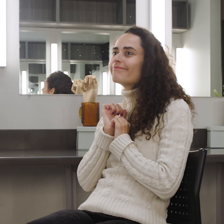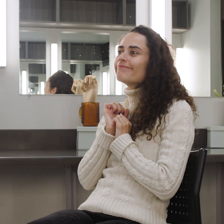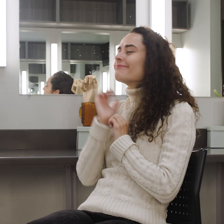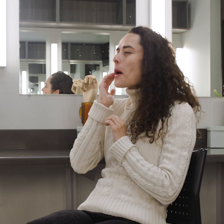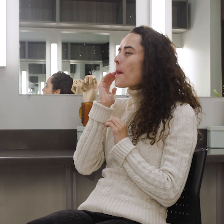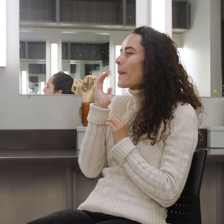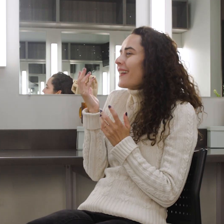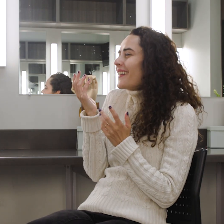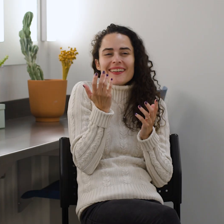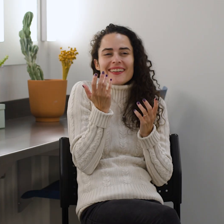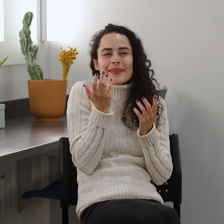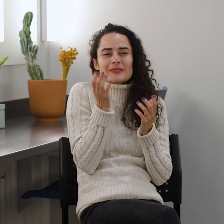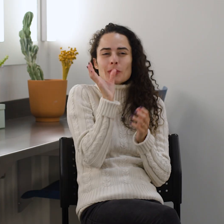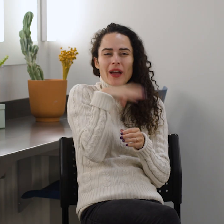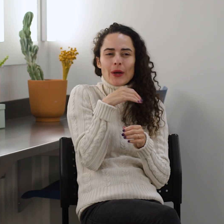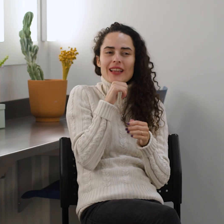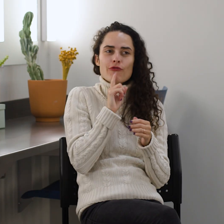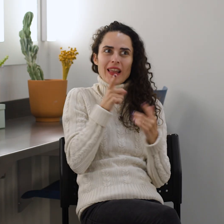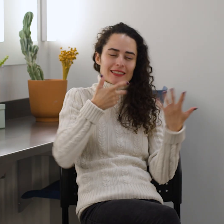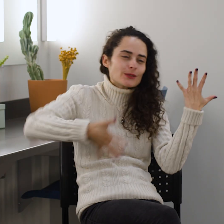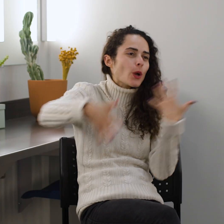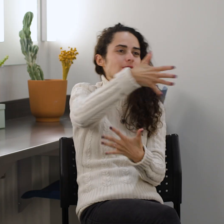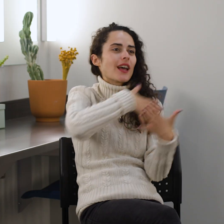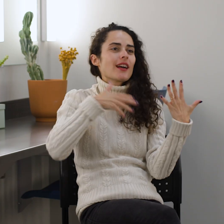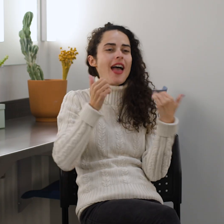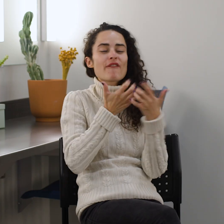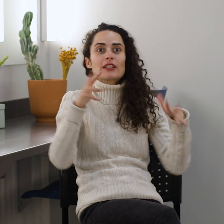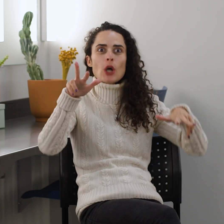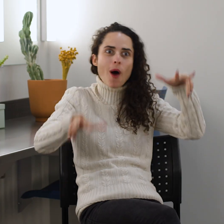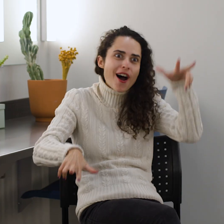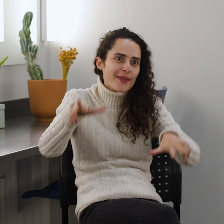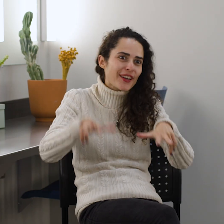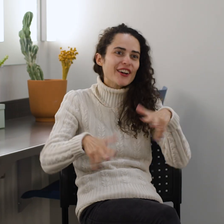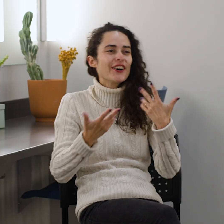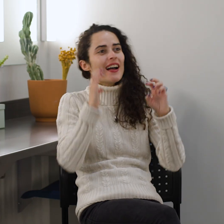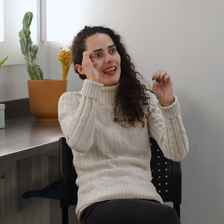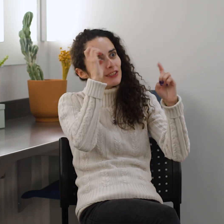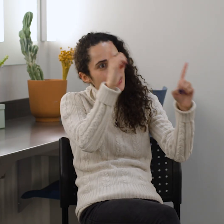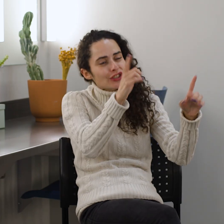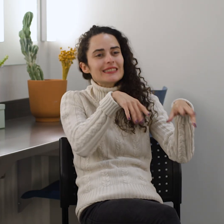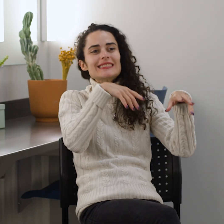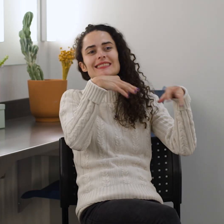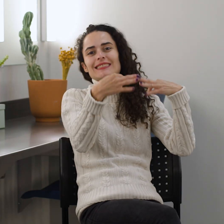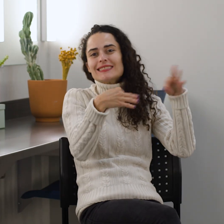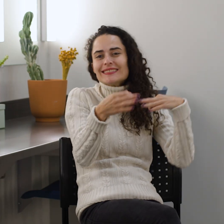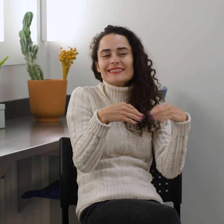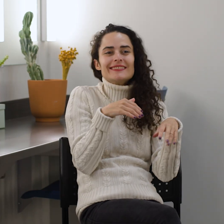You know? It was weird, I couldn’t be as social. Everything was so awkward and I had to educate people.